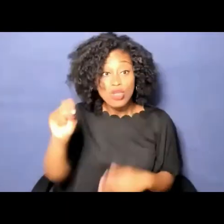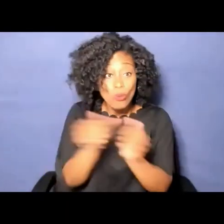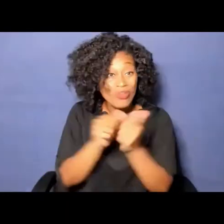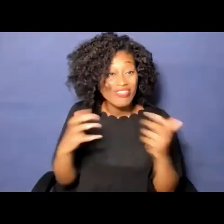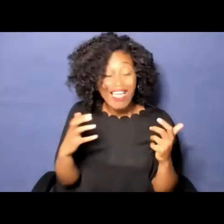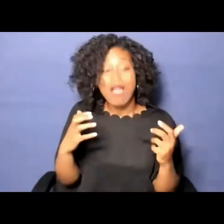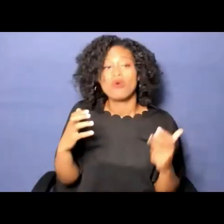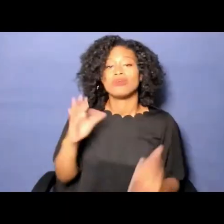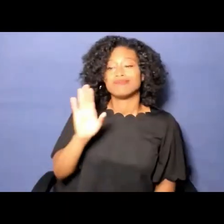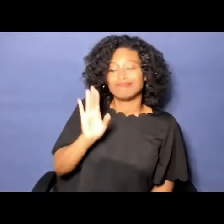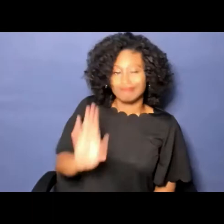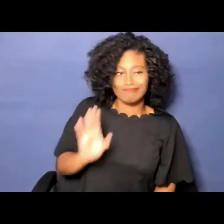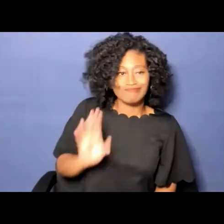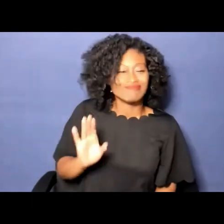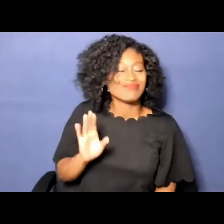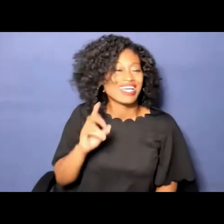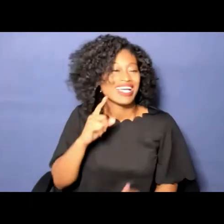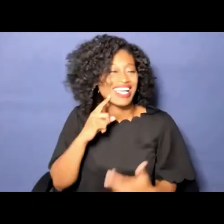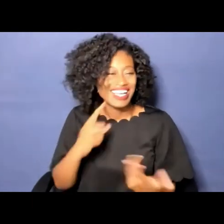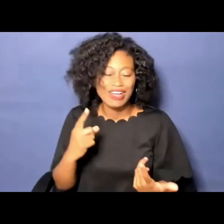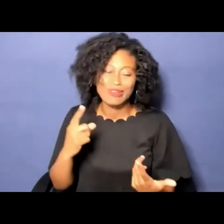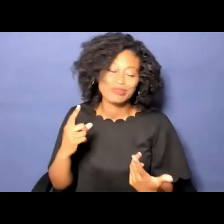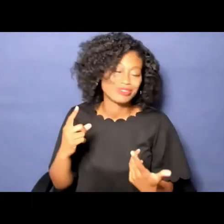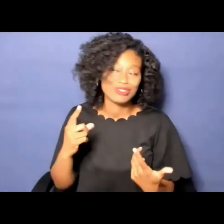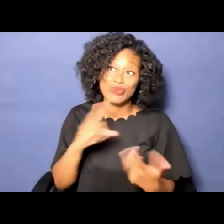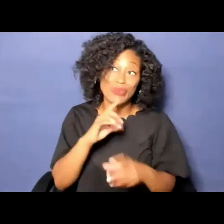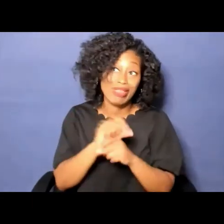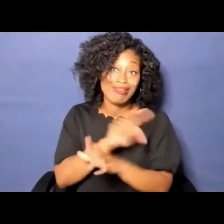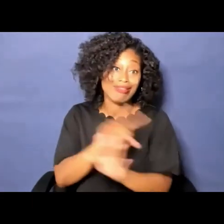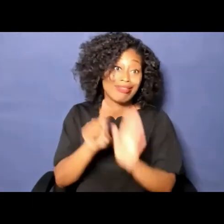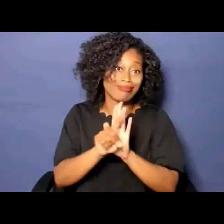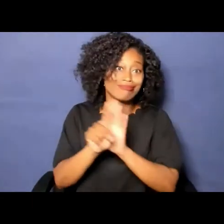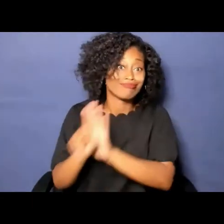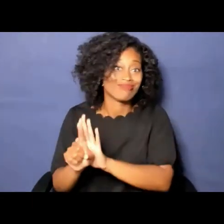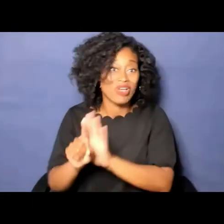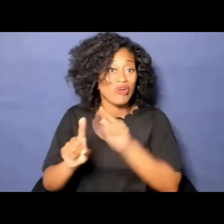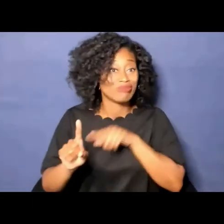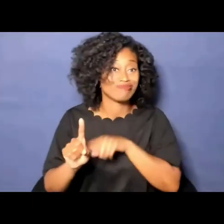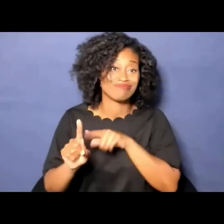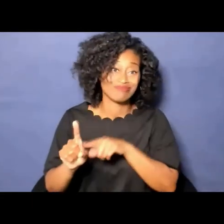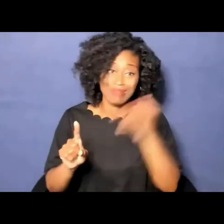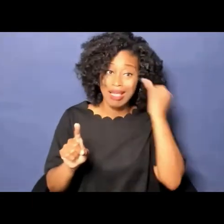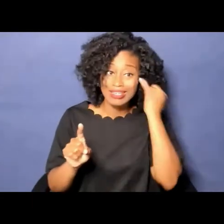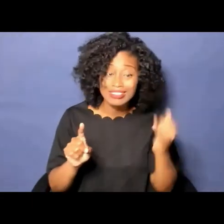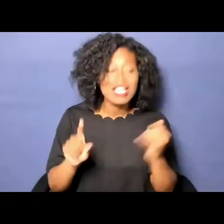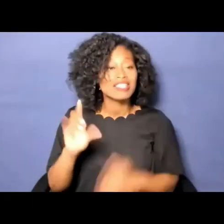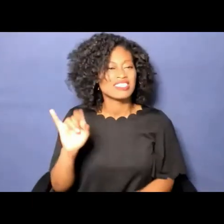for those incredibly pioneering ideas that are still published in that journal.